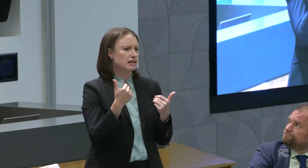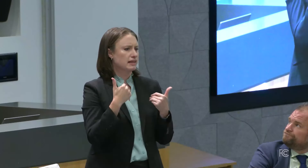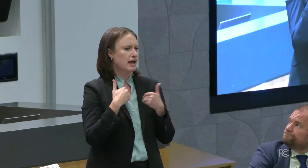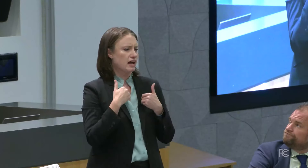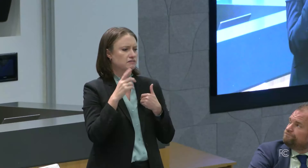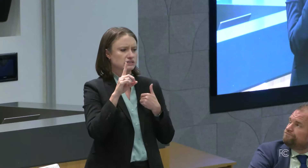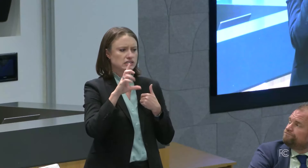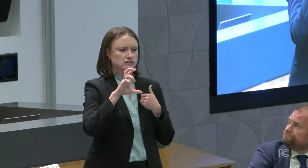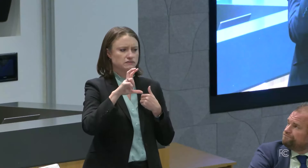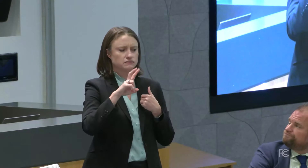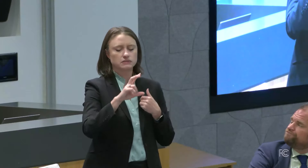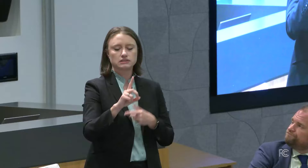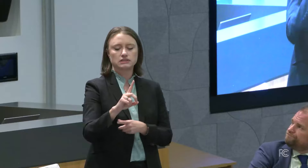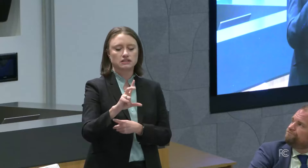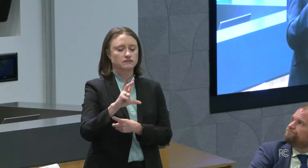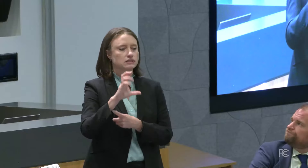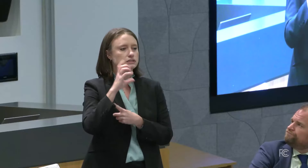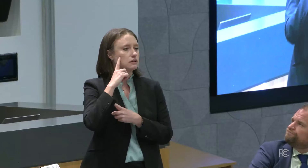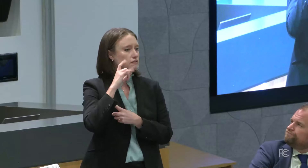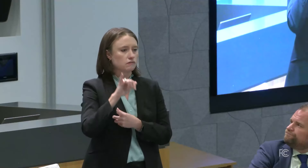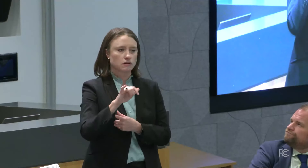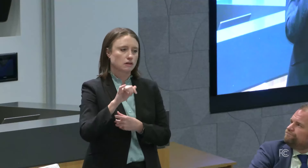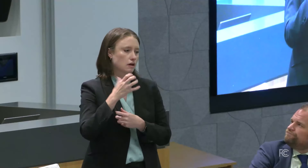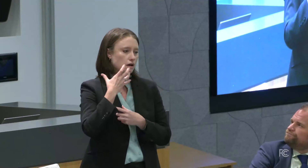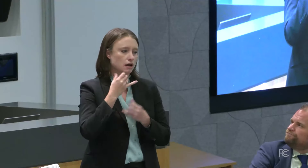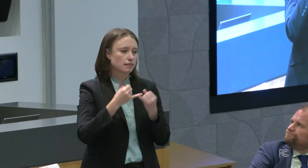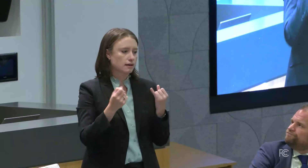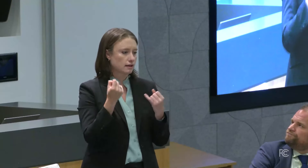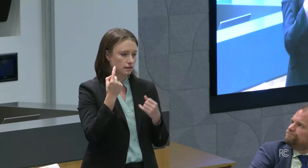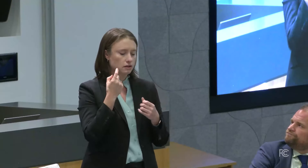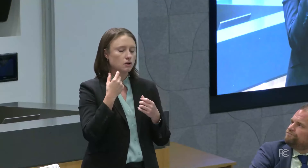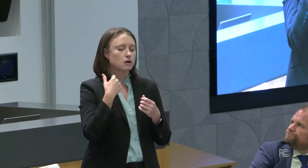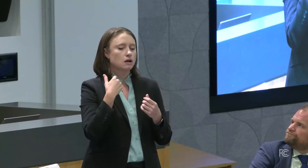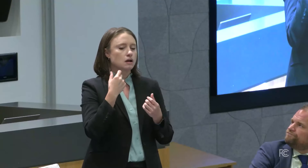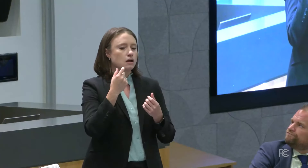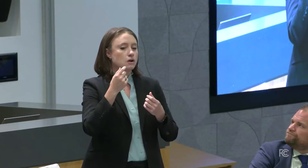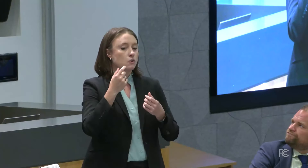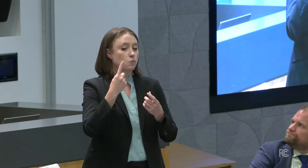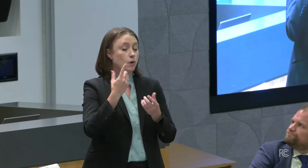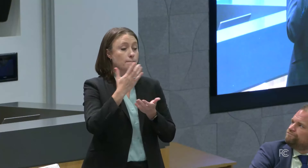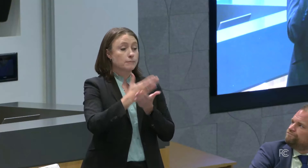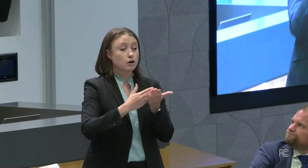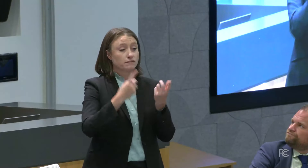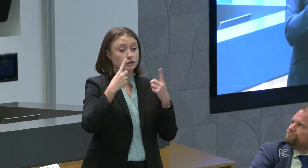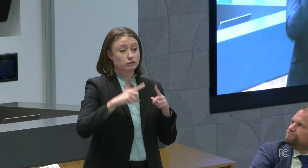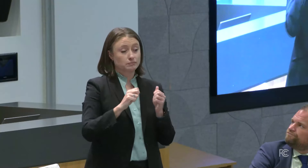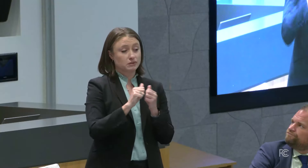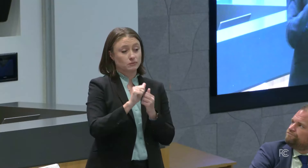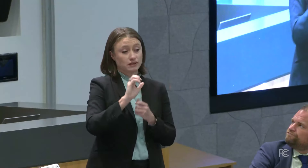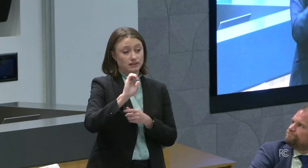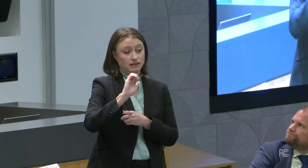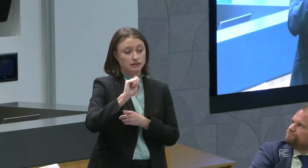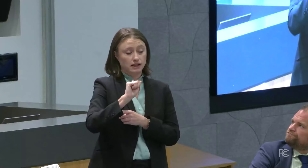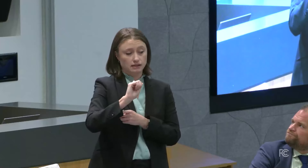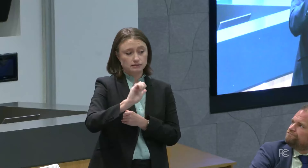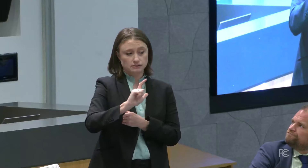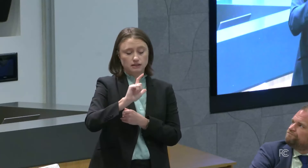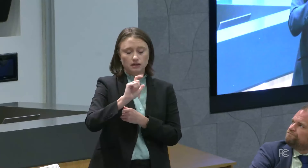I HAD ANOTHER POINT THAT I